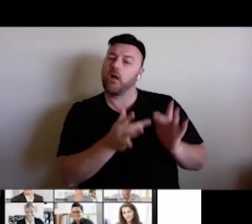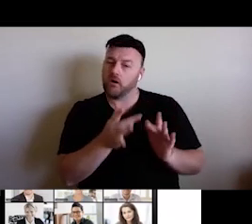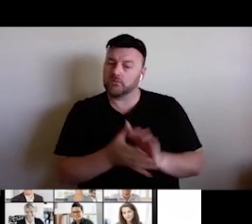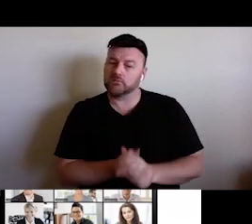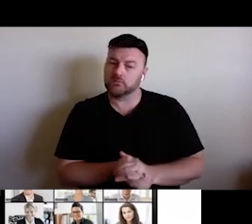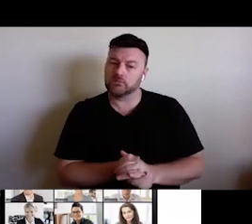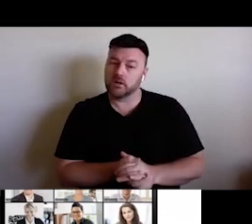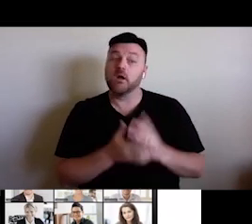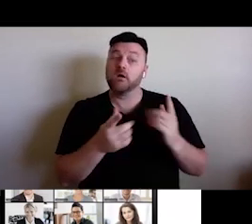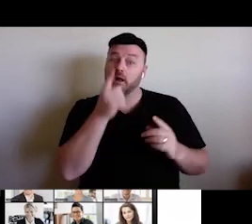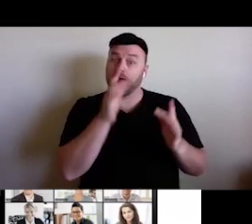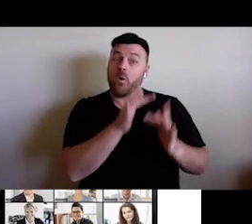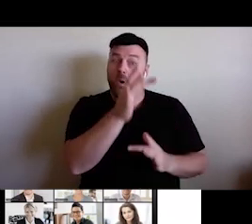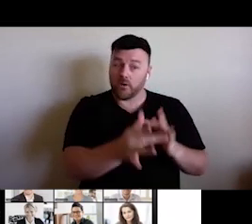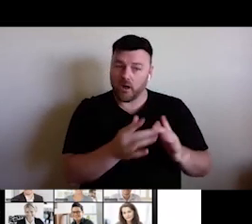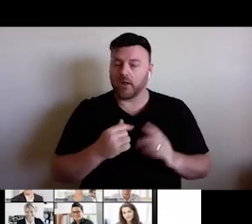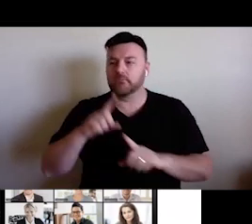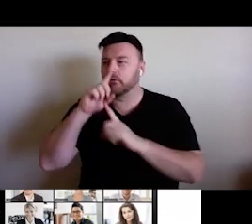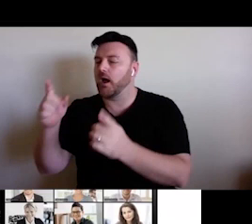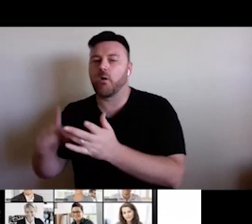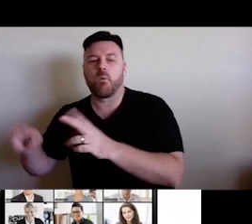you could never do offline, or next to an offline experience. The beg